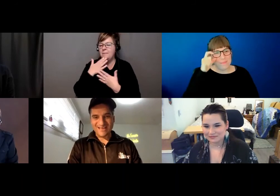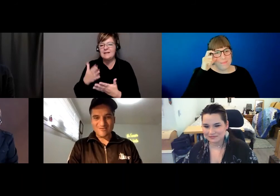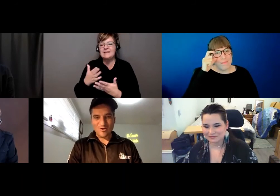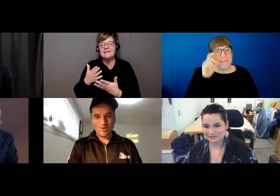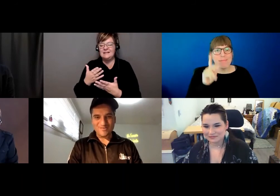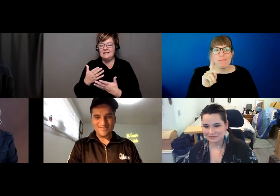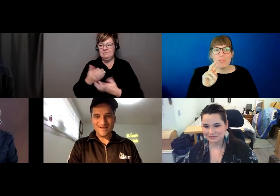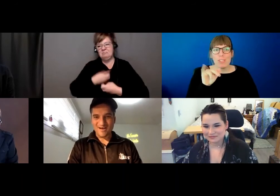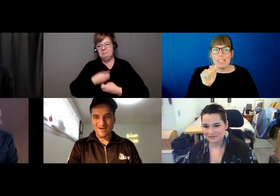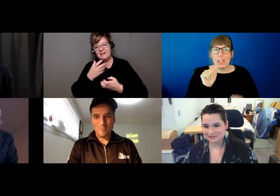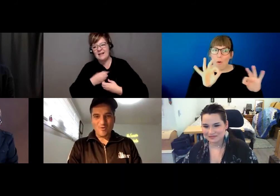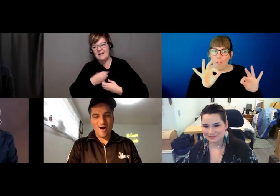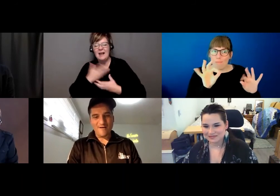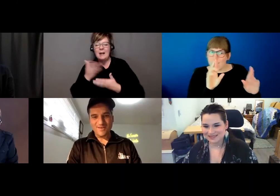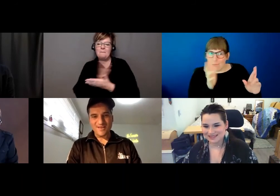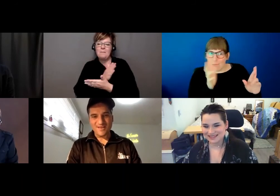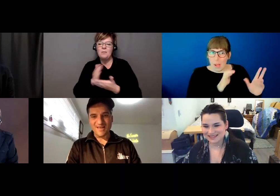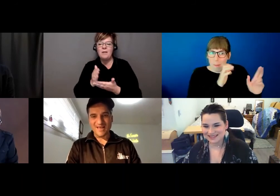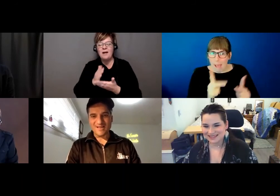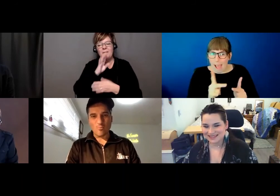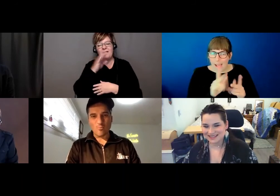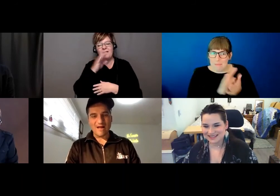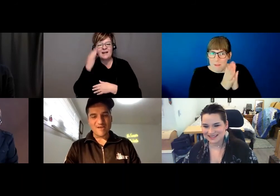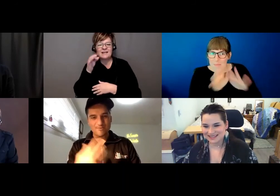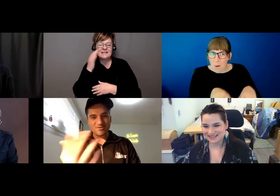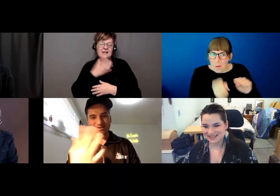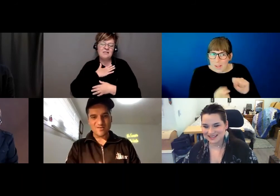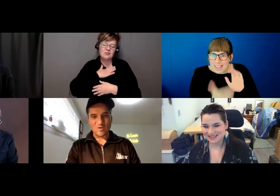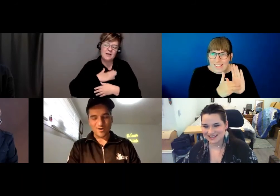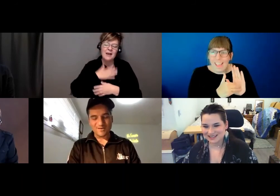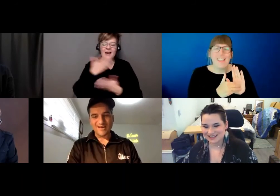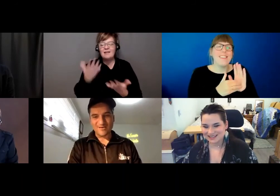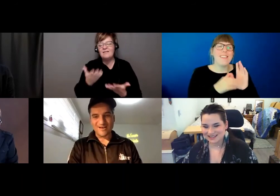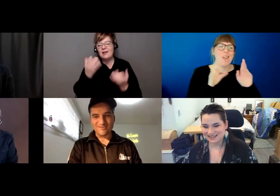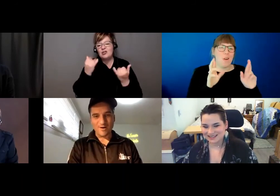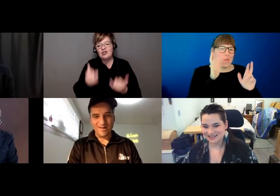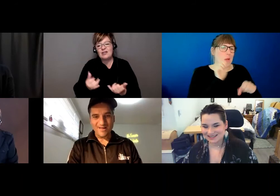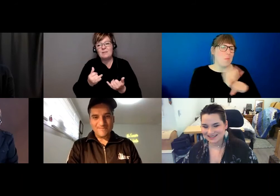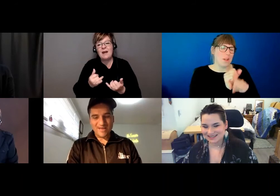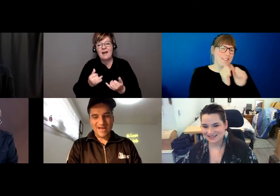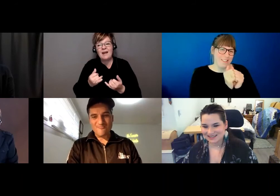AS A HOST MORE OFTEN AND THAT WE'LL HAVE THE OPPORTUNITY TO WORK TOGETHER AS WELL. AND